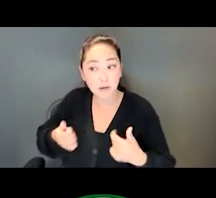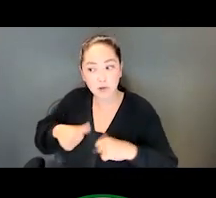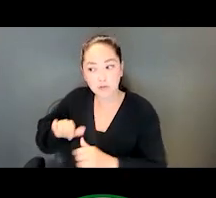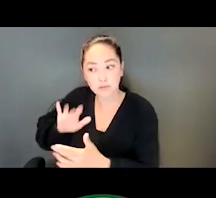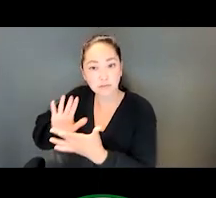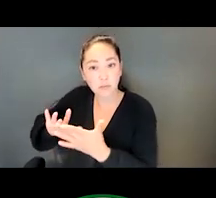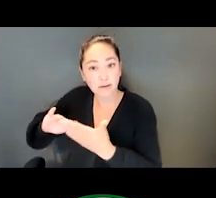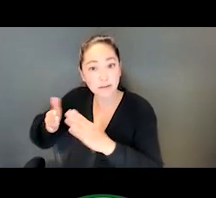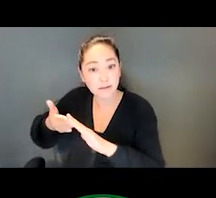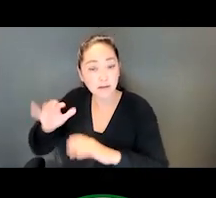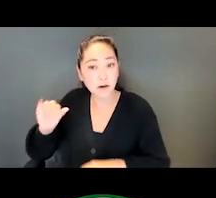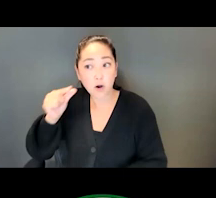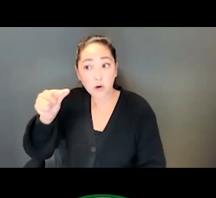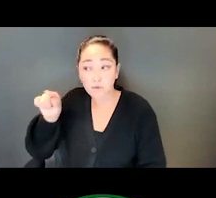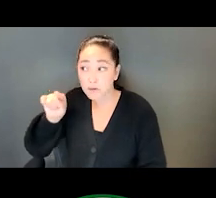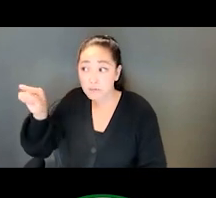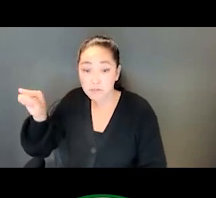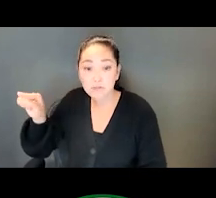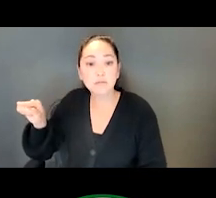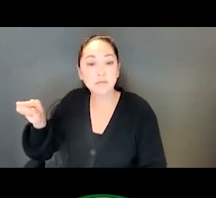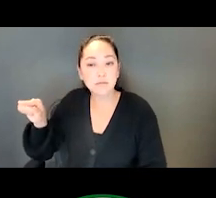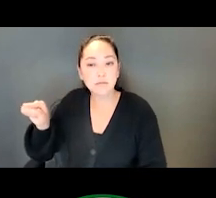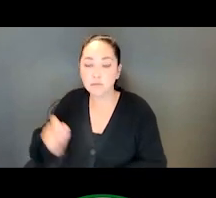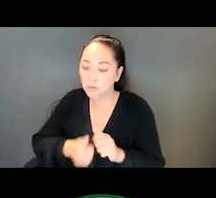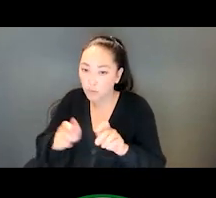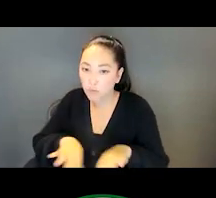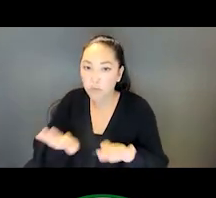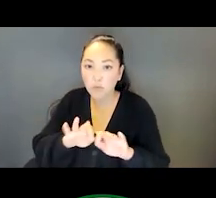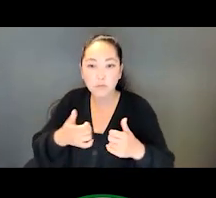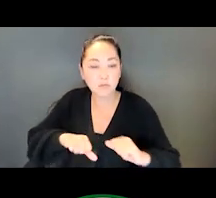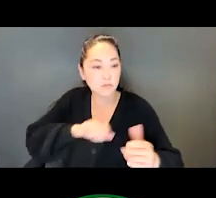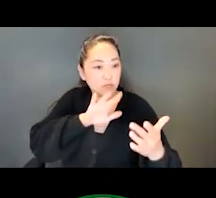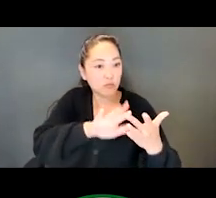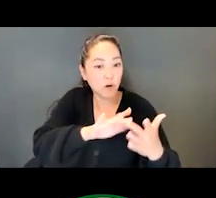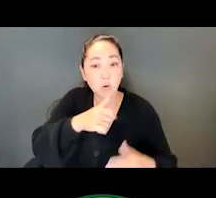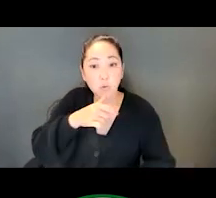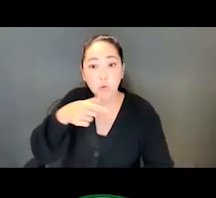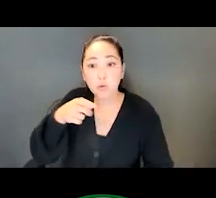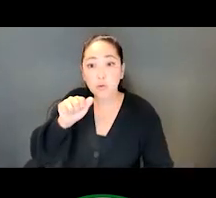opportunity to discuss information as well as have good conversation with the public